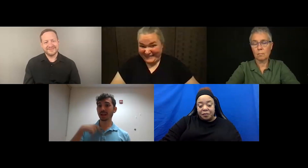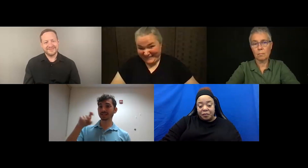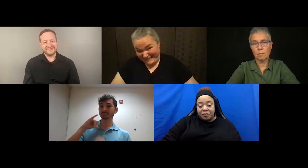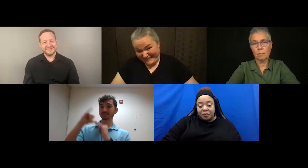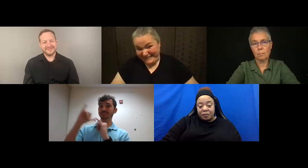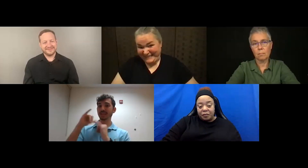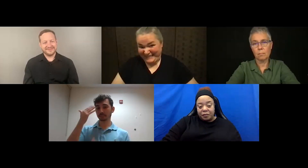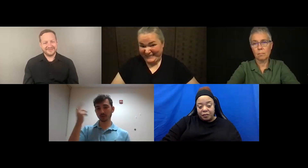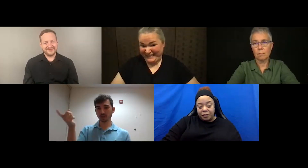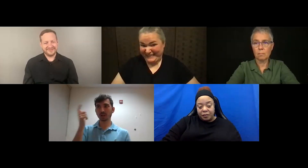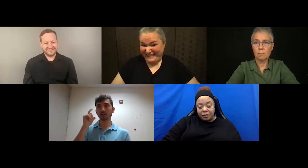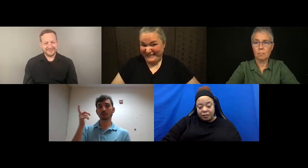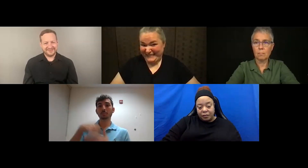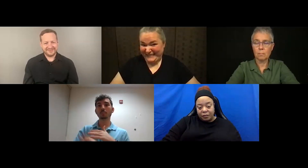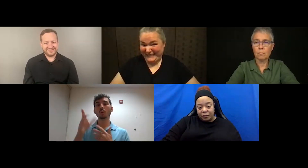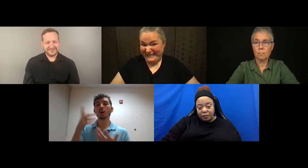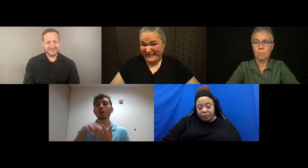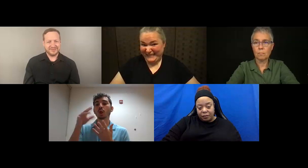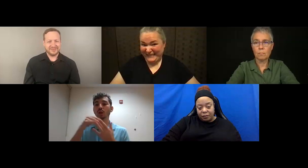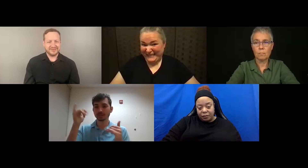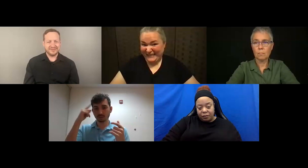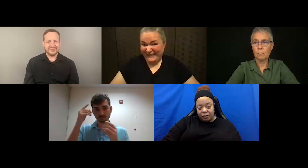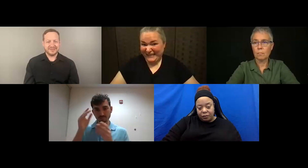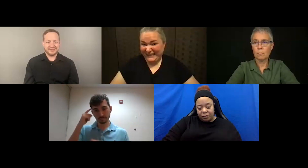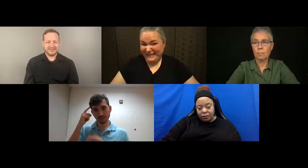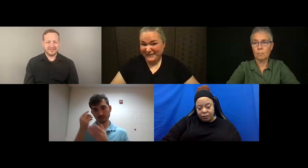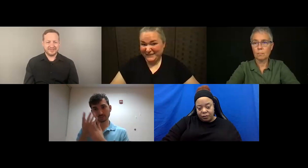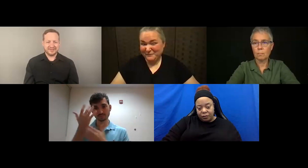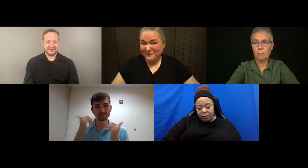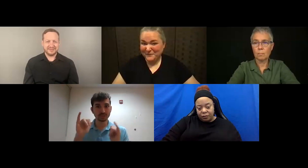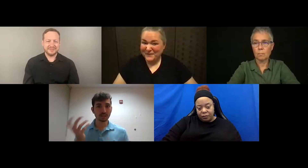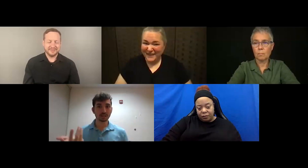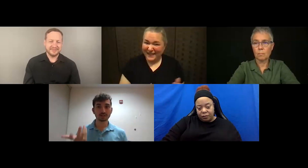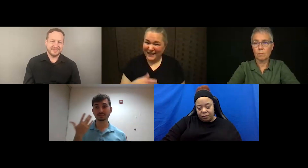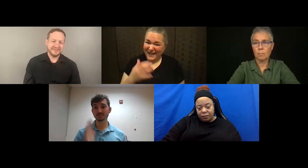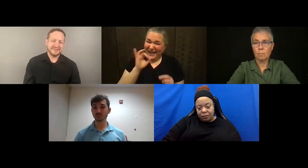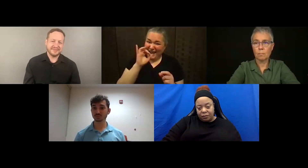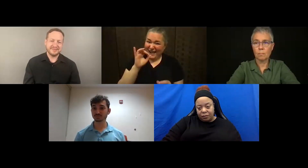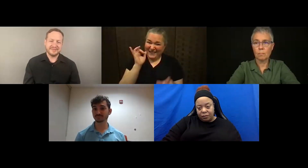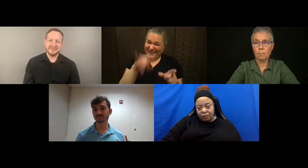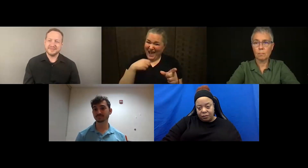Thinking, oh I need to sign like that? How will that impact cognitive development?